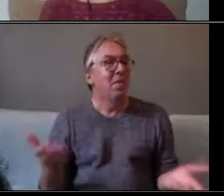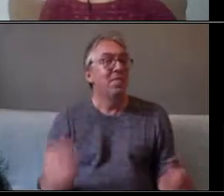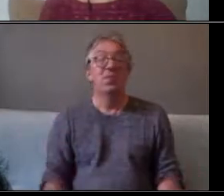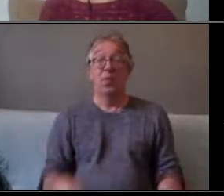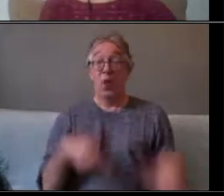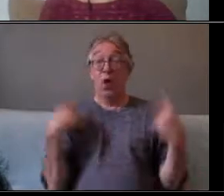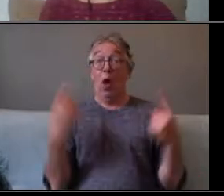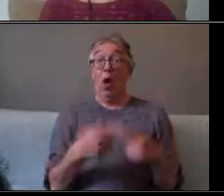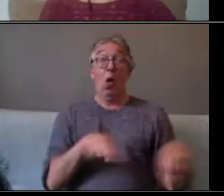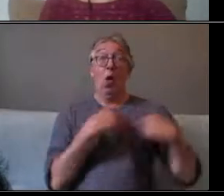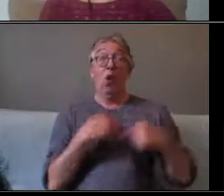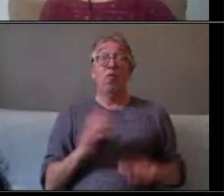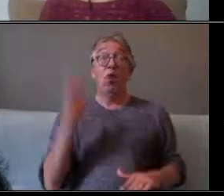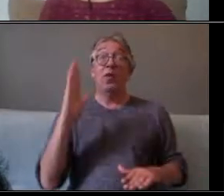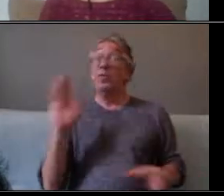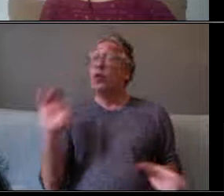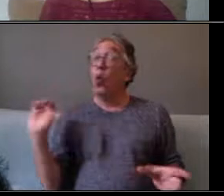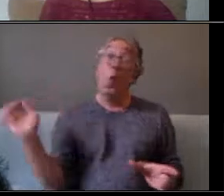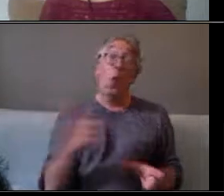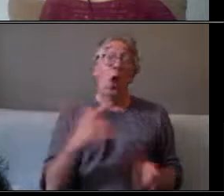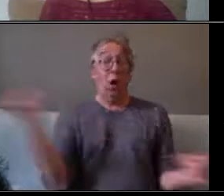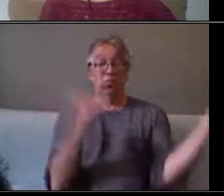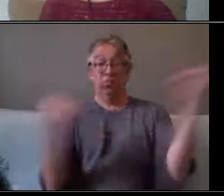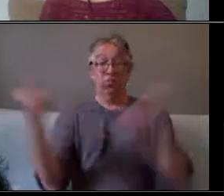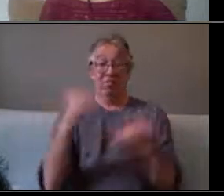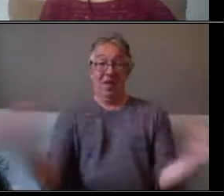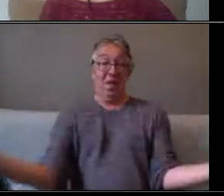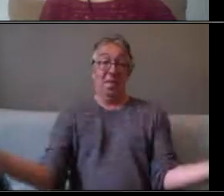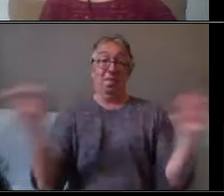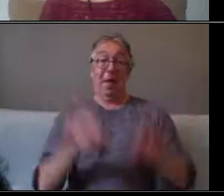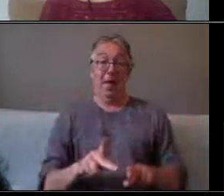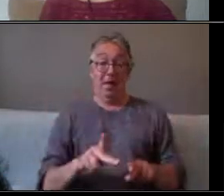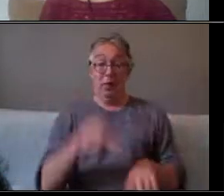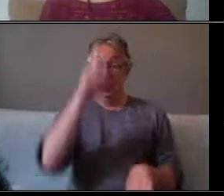That wasn't so far and big issue.